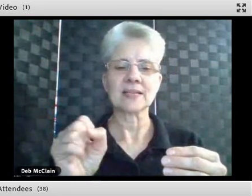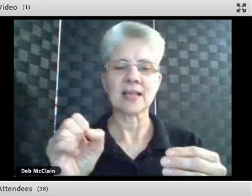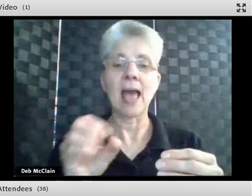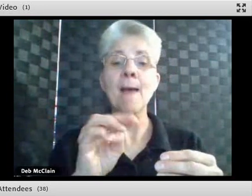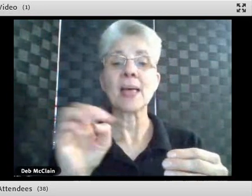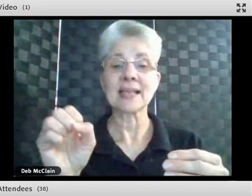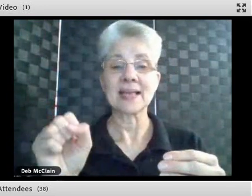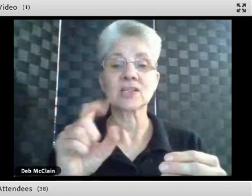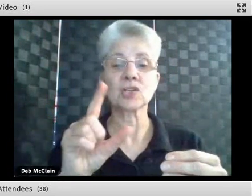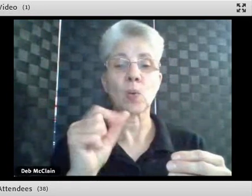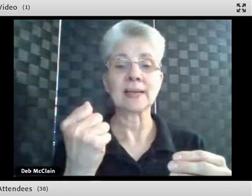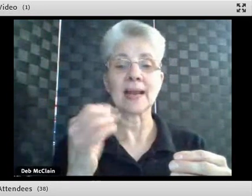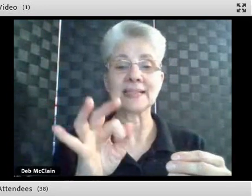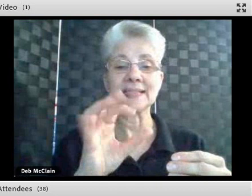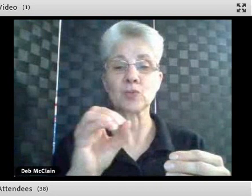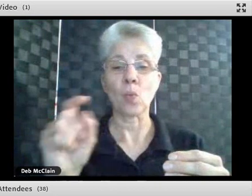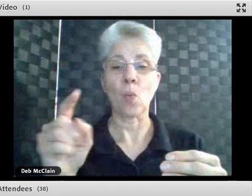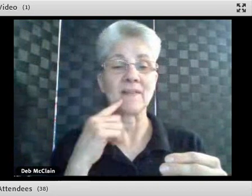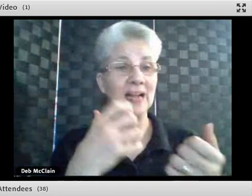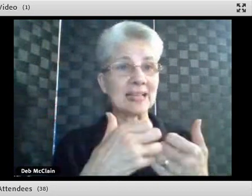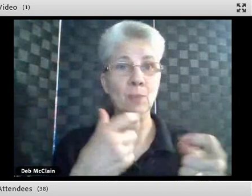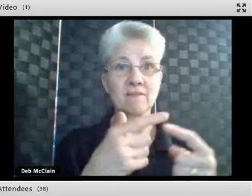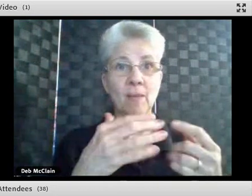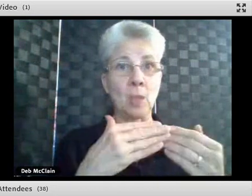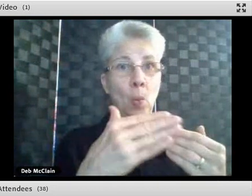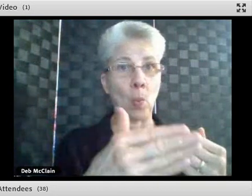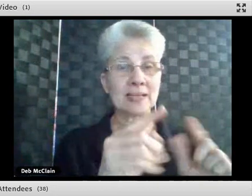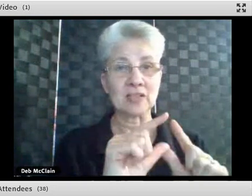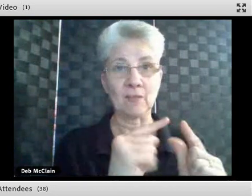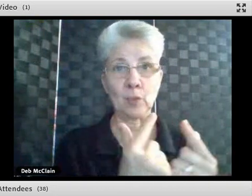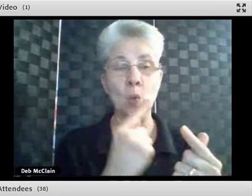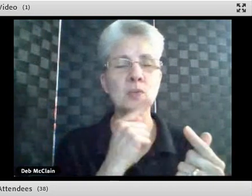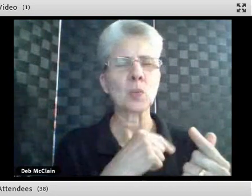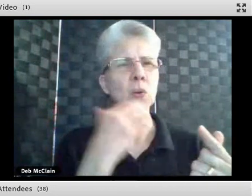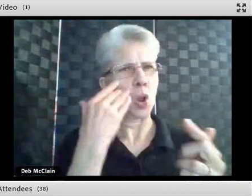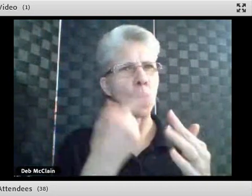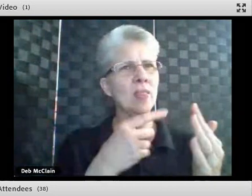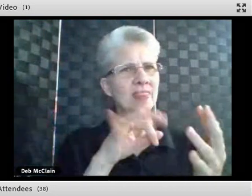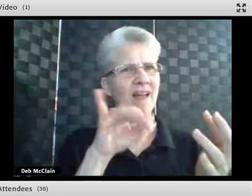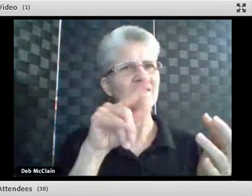That means if it ever got separated from the rest of its fellows, we would still know what that file is